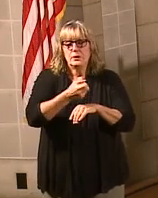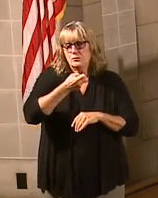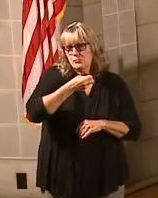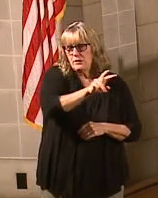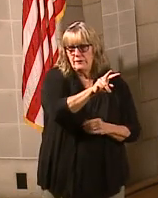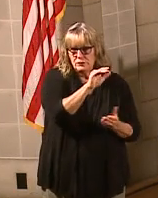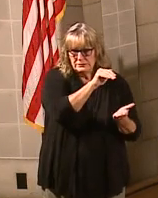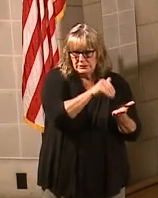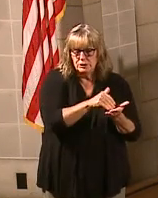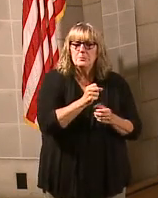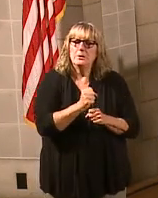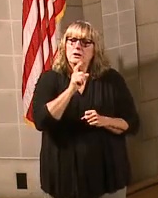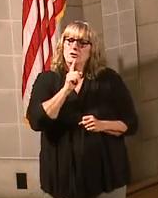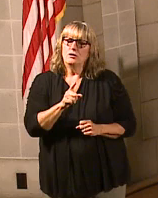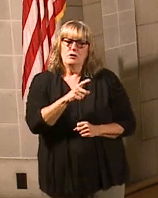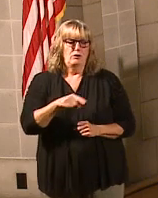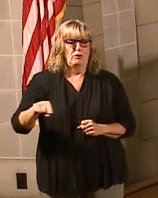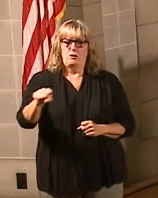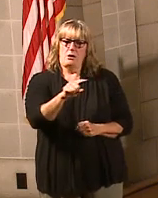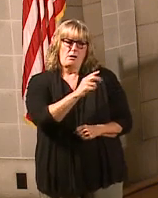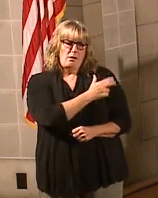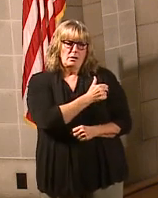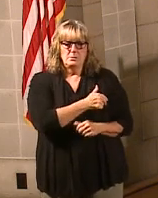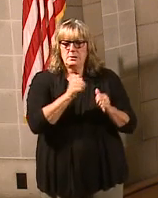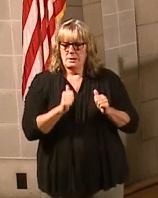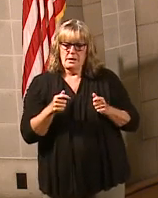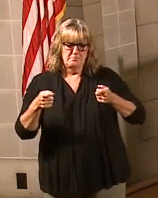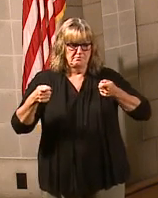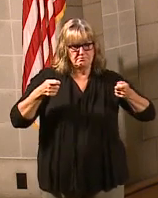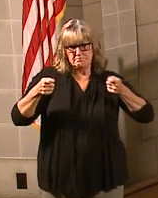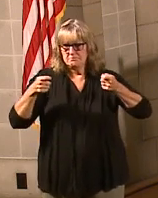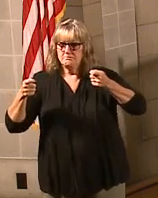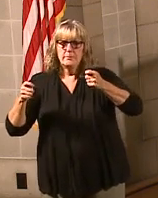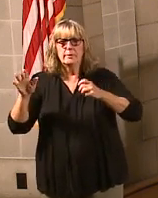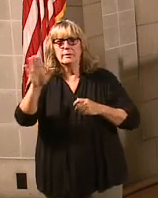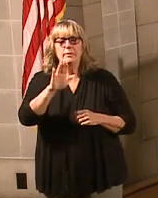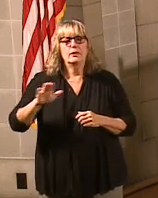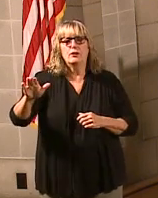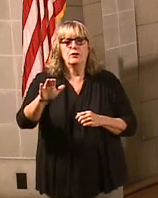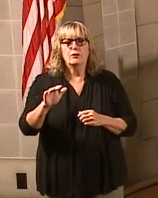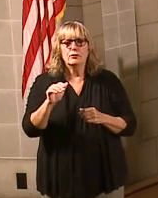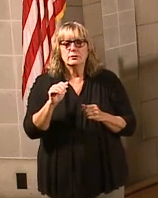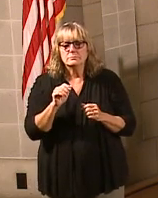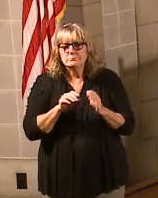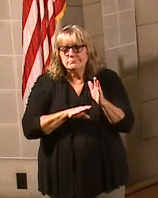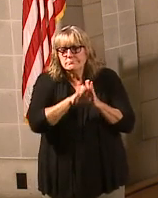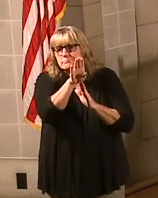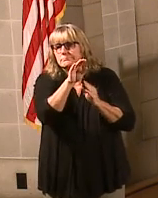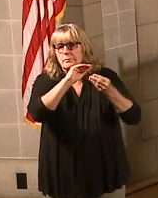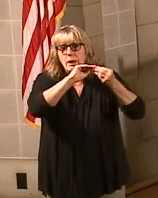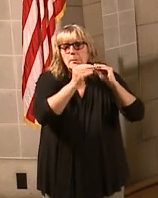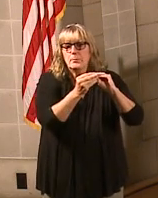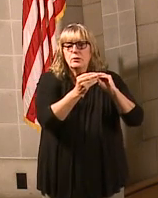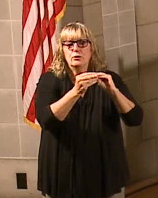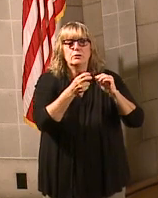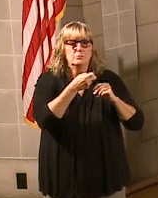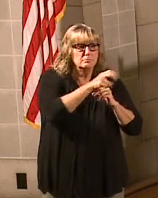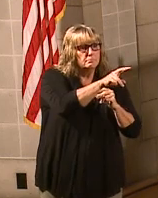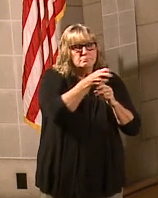INCREASE IN OTHER HOSPITALIZATIONS, WE ARE AGAIN GOING TO BE SETTING UP A